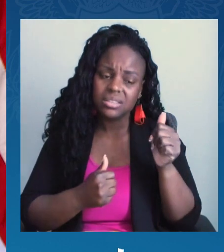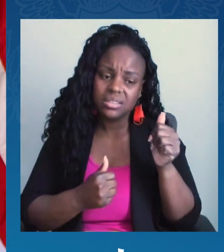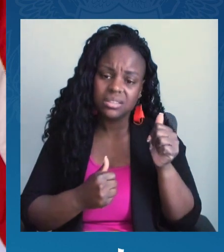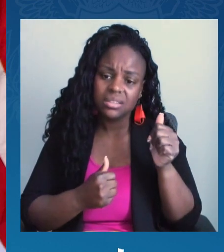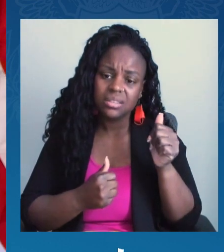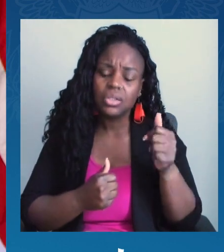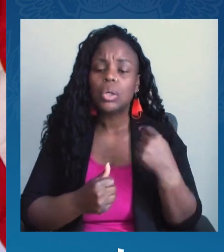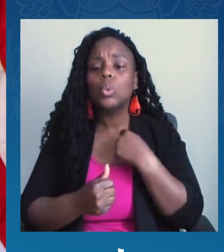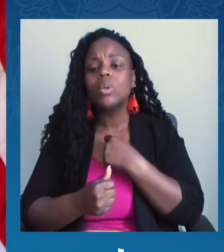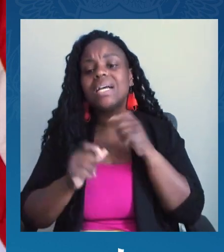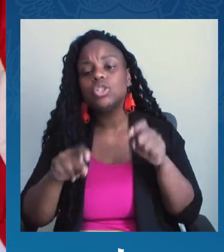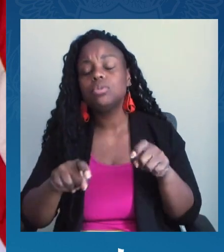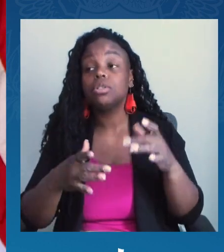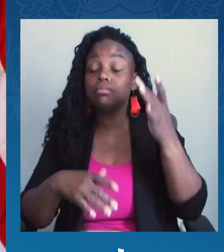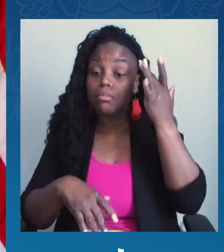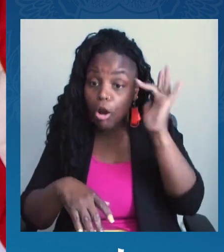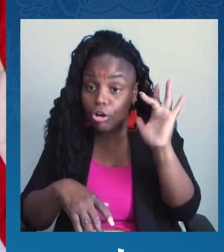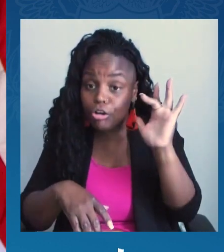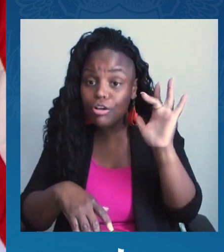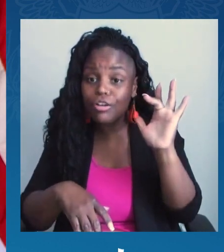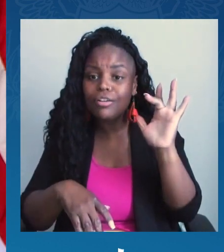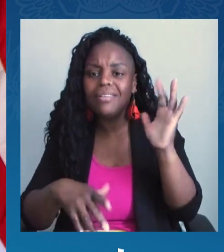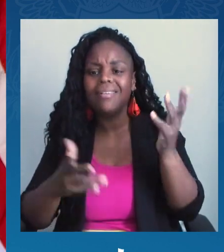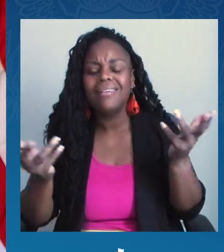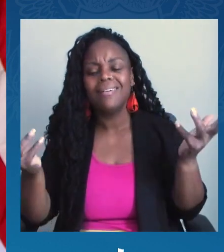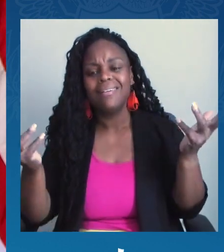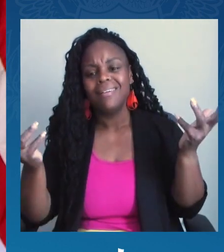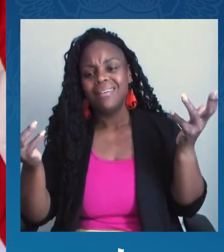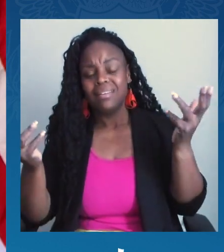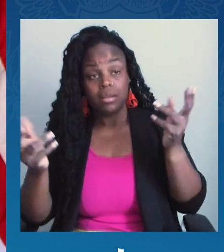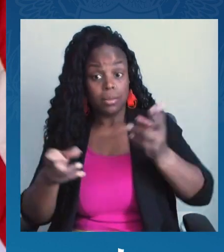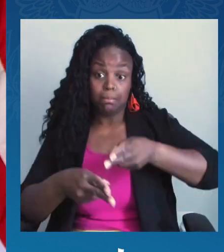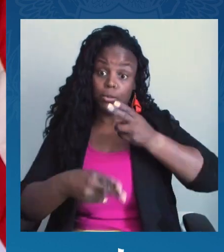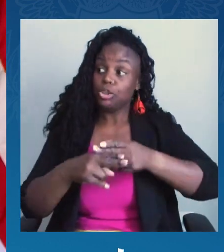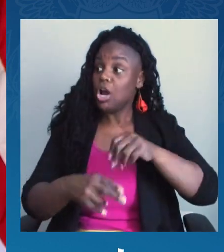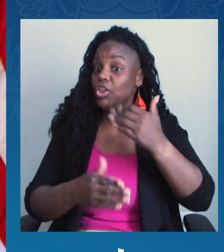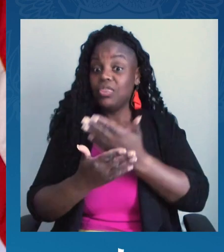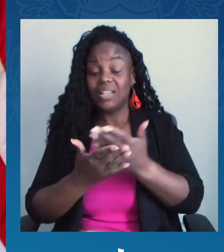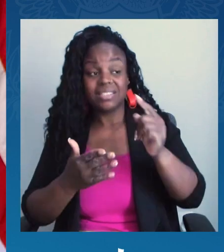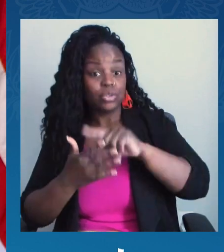not to mention all of the other contributing factors that we could go into in more detail